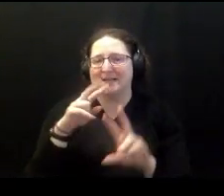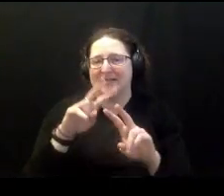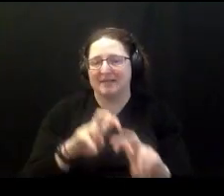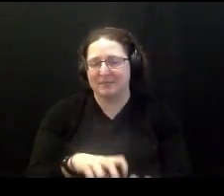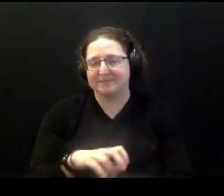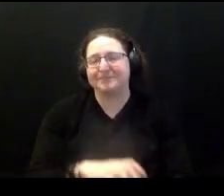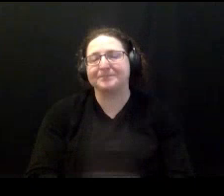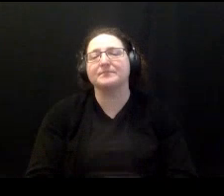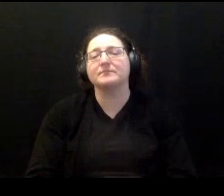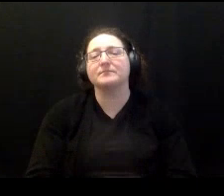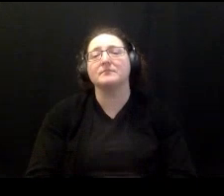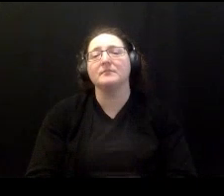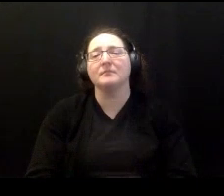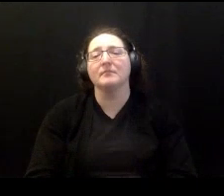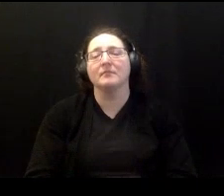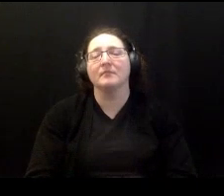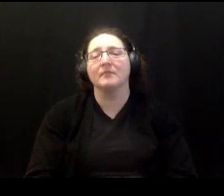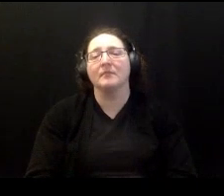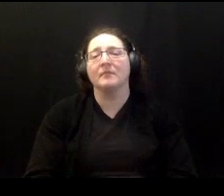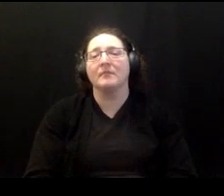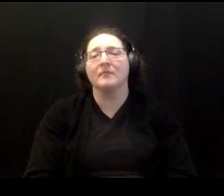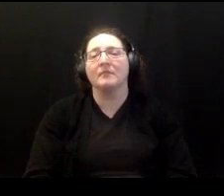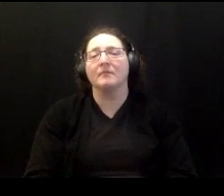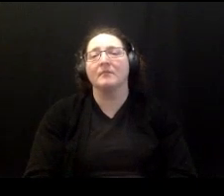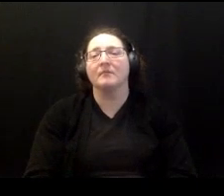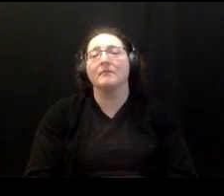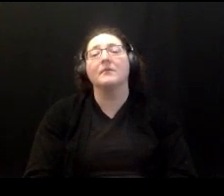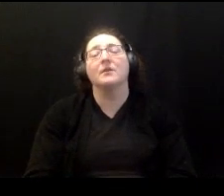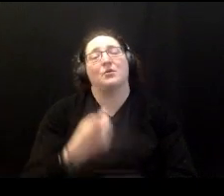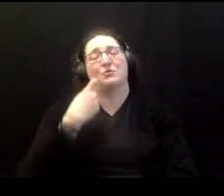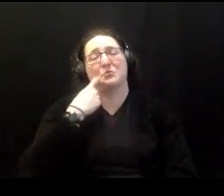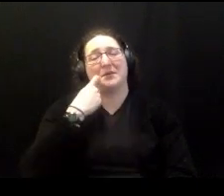capitalize on some of the lessons learned during the recent COVID-19 response, we are working in